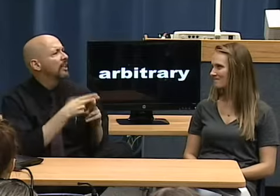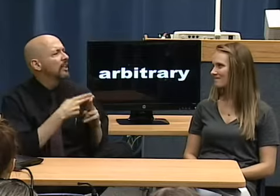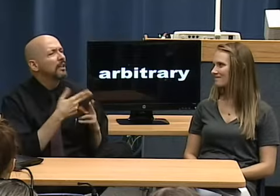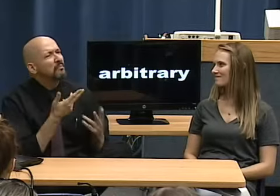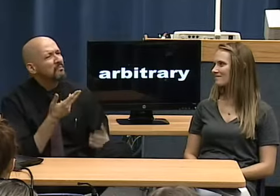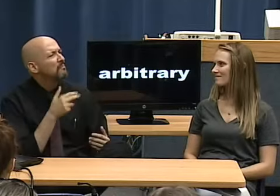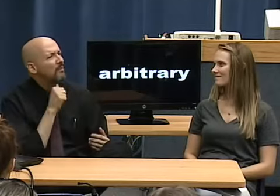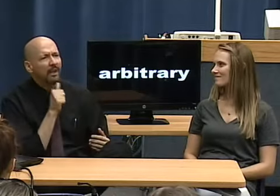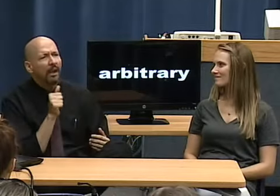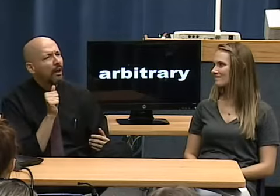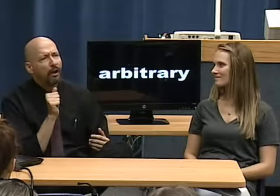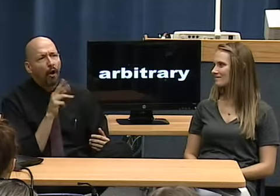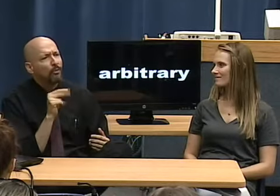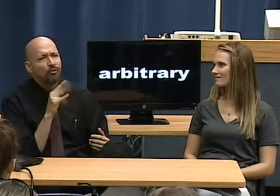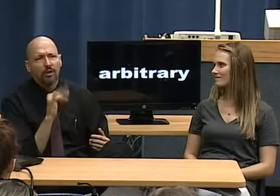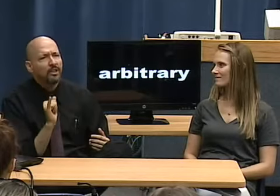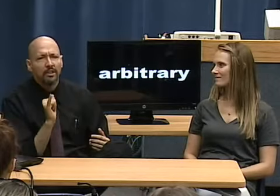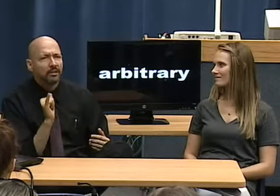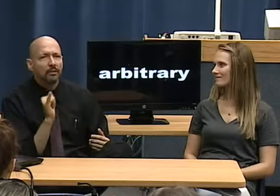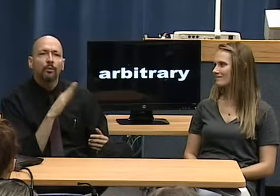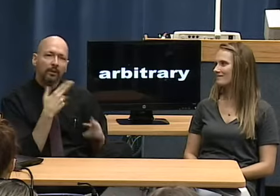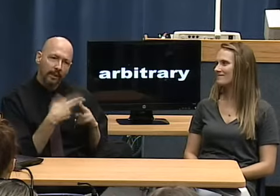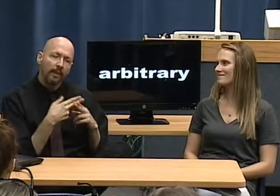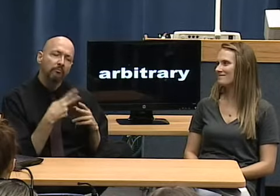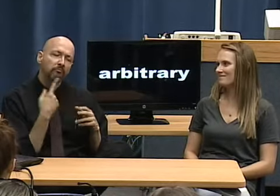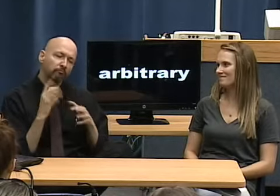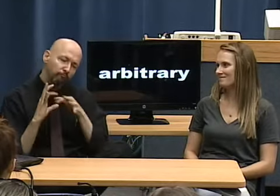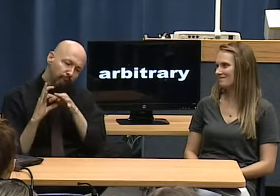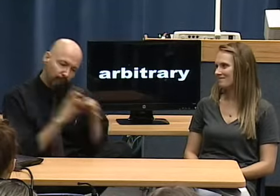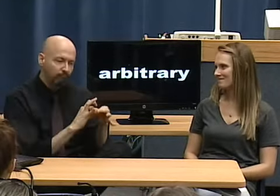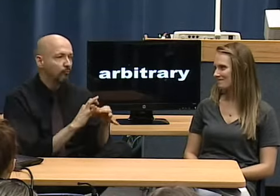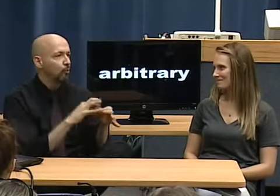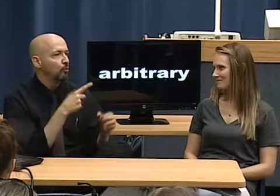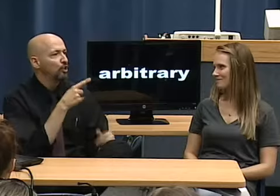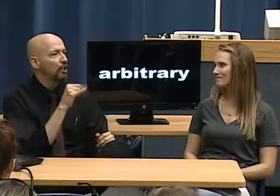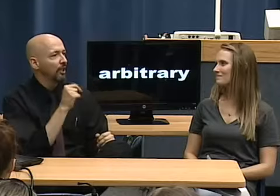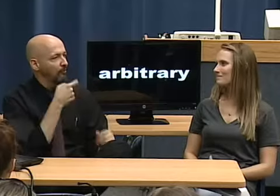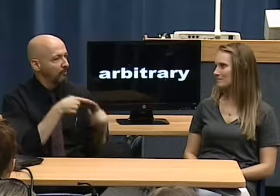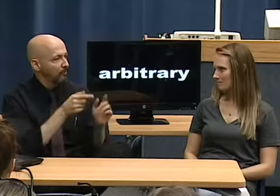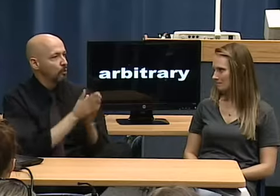So your name is not arbitrary. Your name is connected, related, to that book.